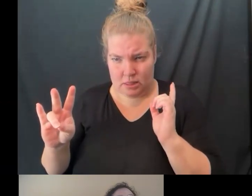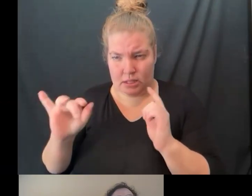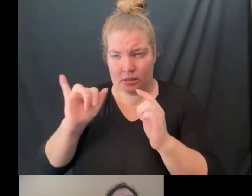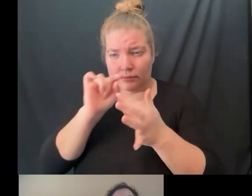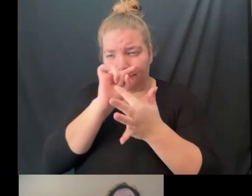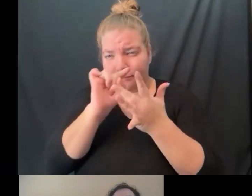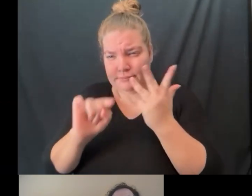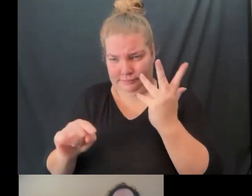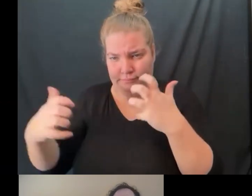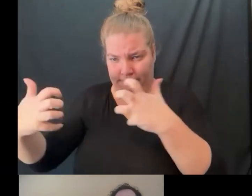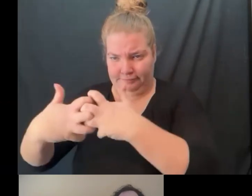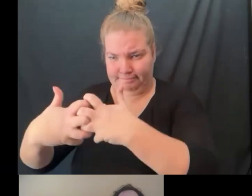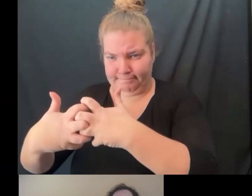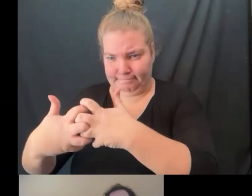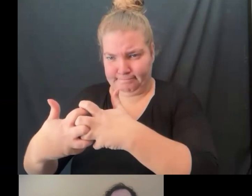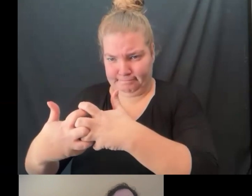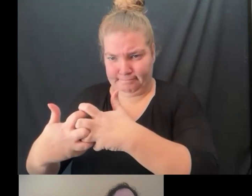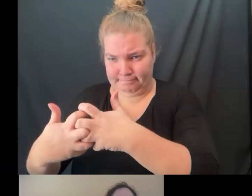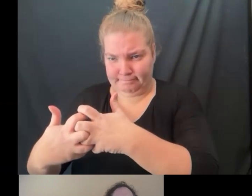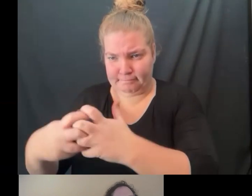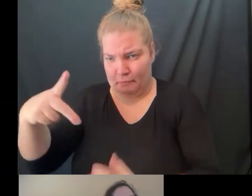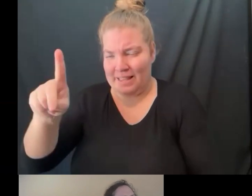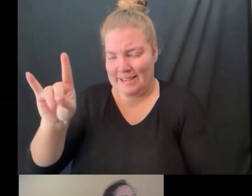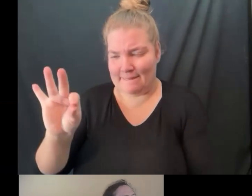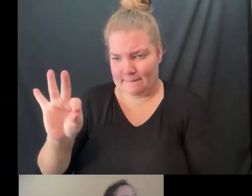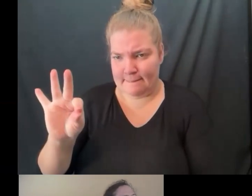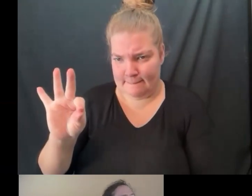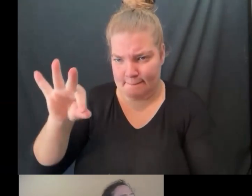and 7, which possibly could affect PDF files.